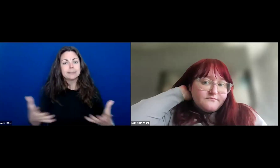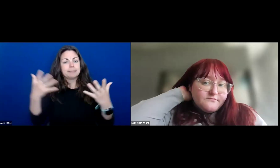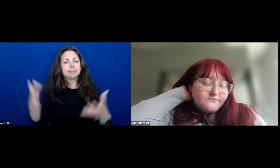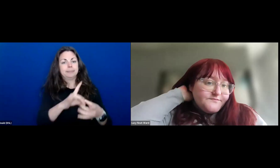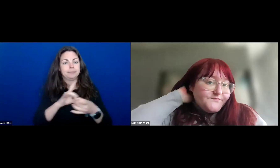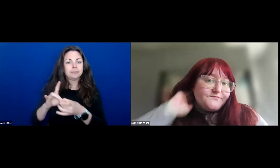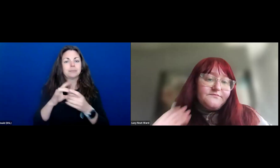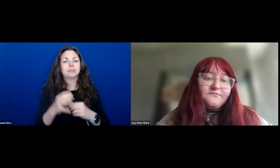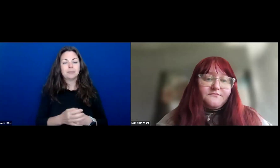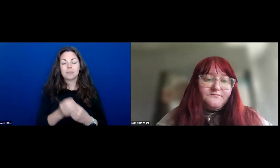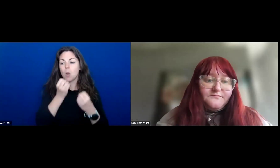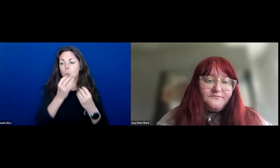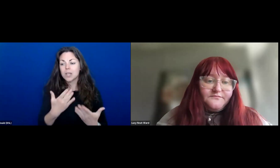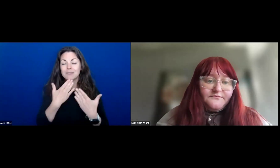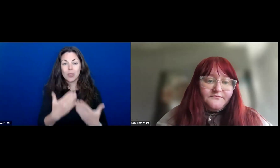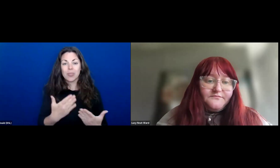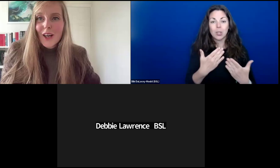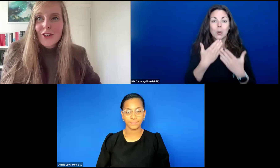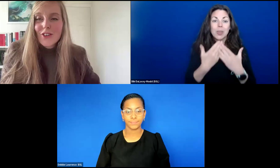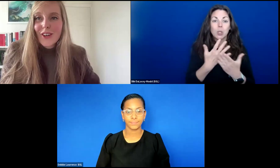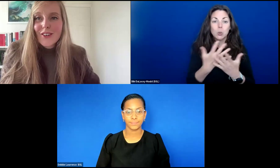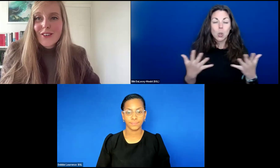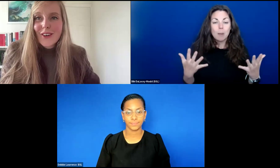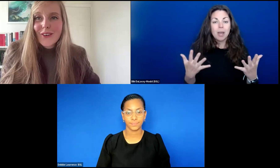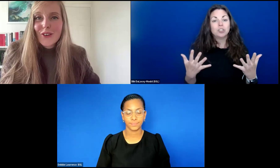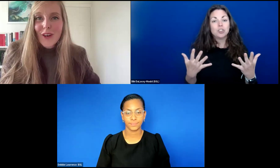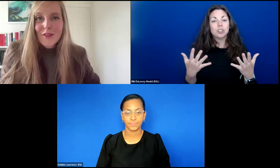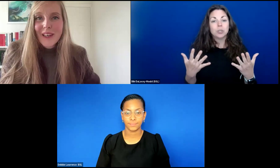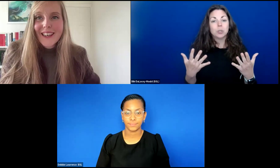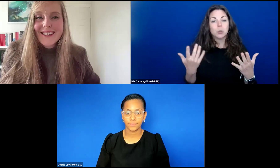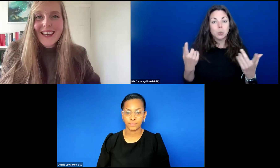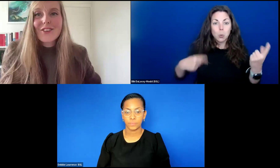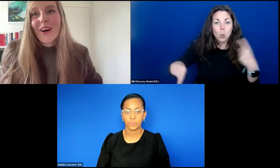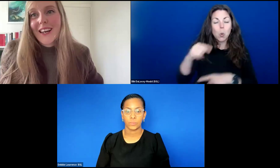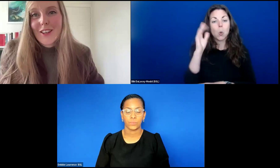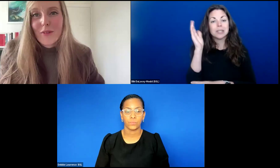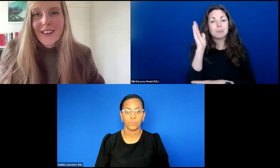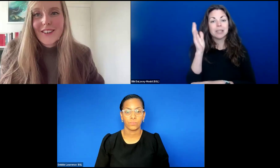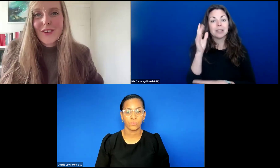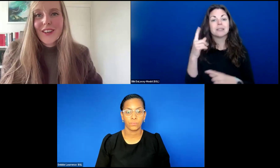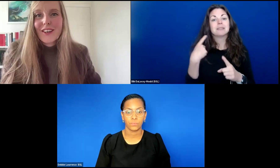Amelia: Wonderful. Thank you. Thank you so, so much to, to all of our speakers and to our access providers for,